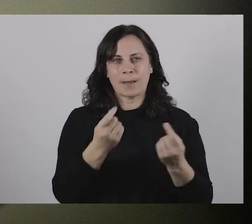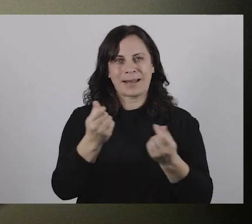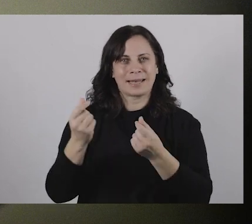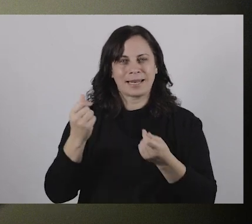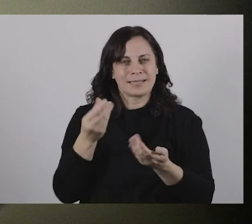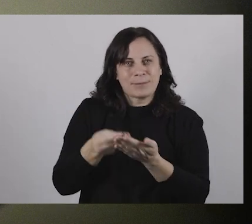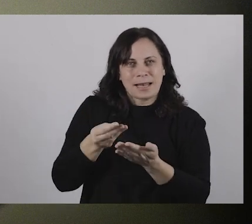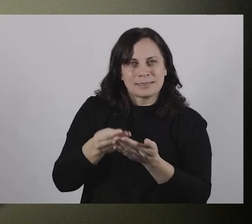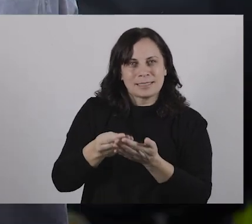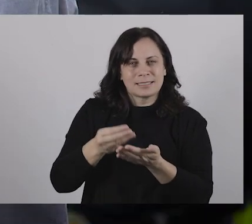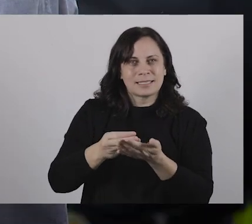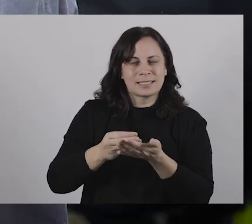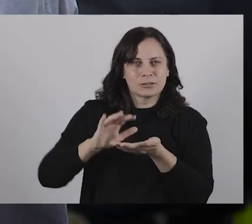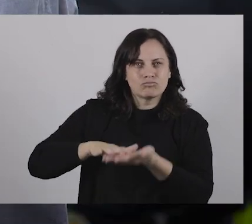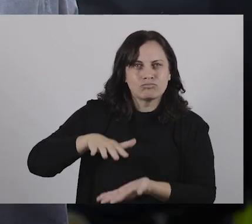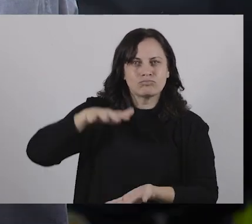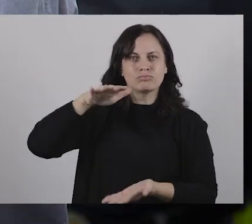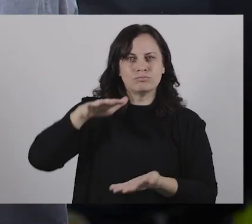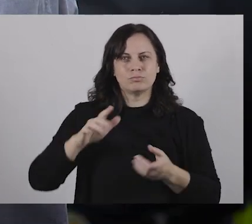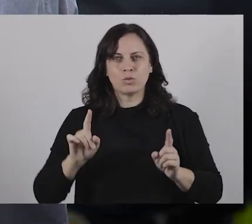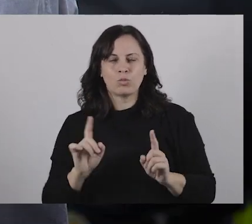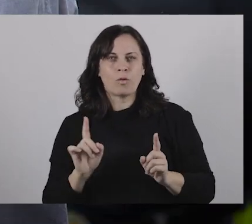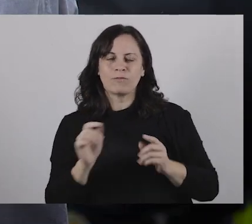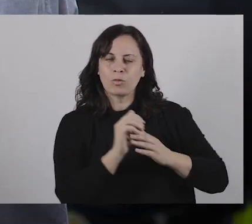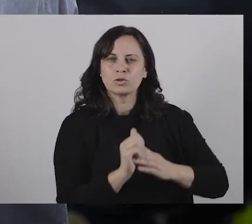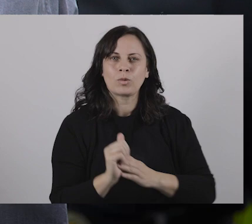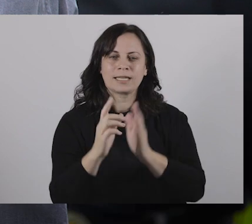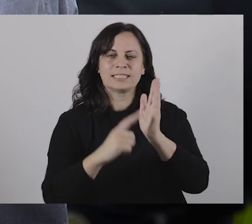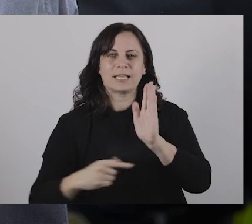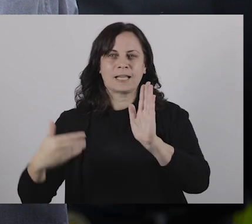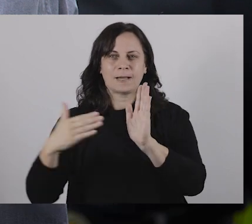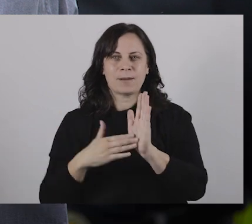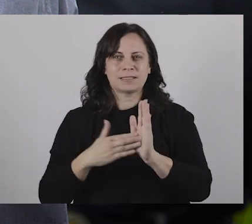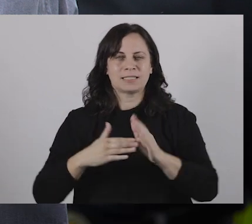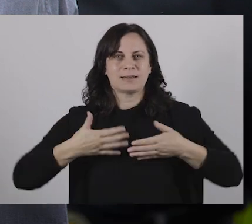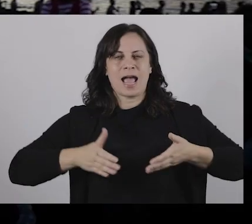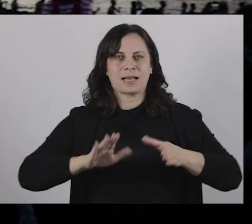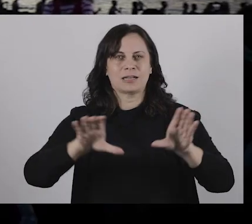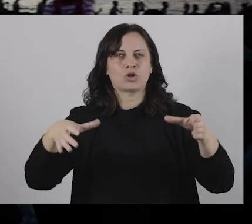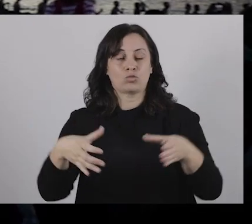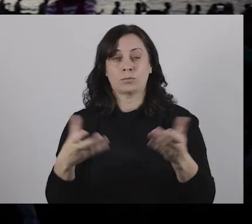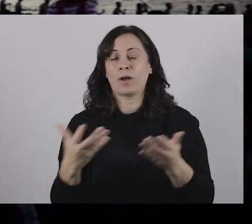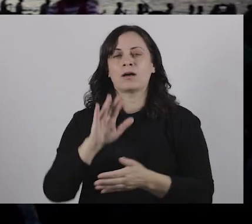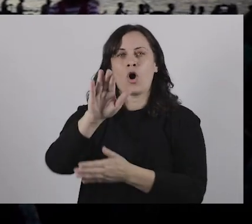and to lead Te Matatini haka groups overseas...